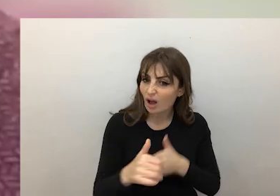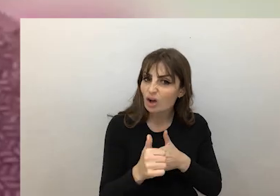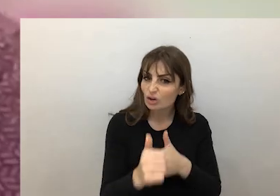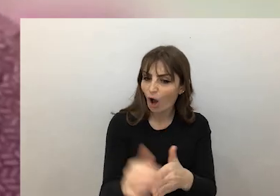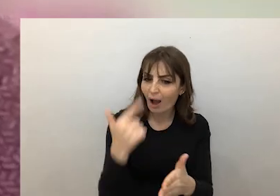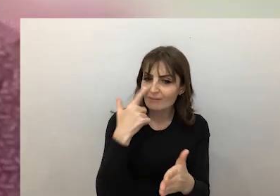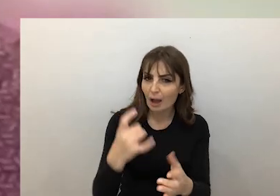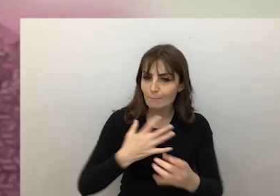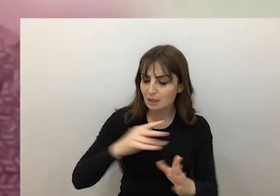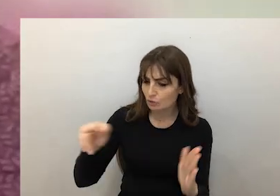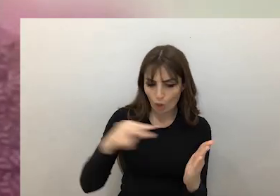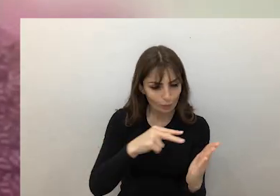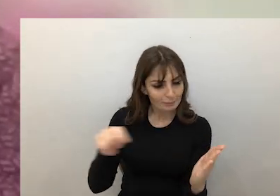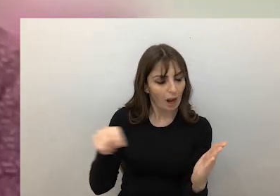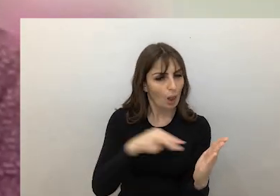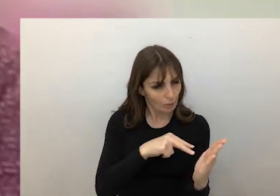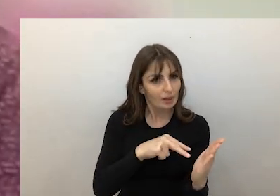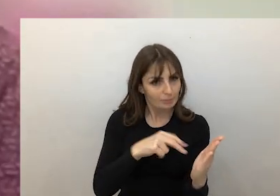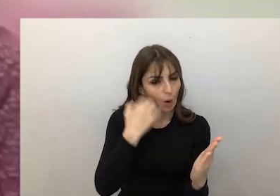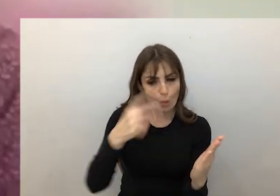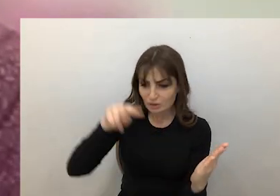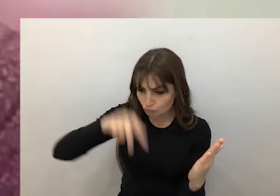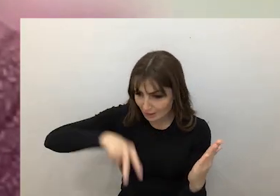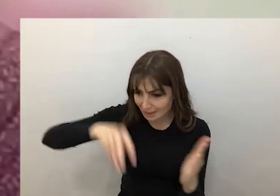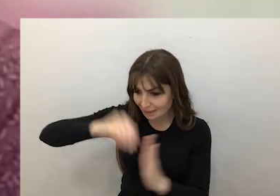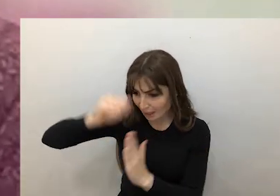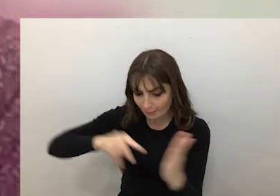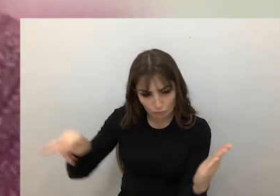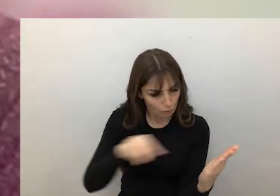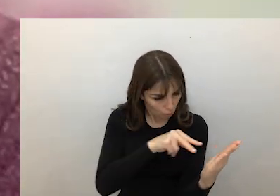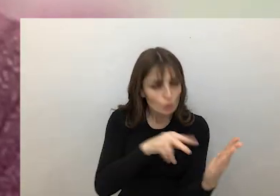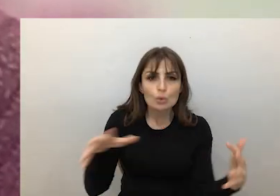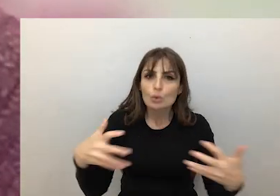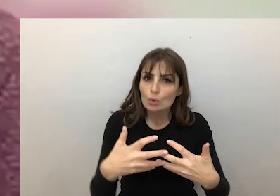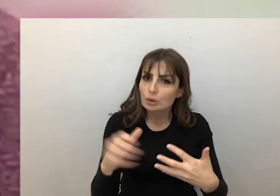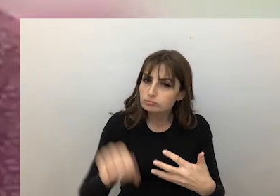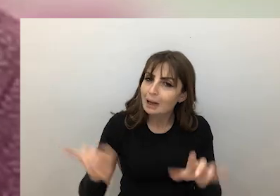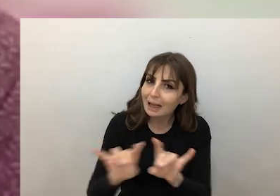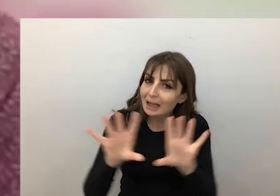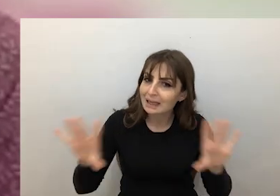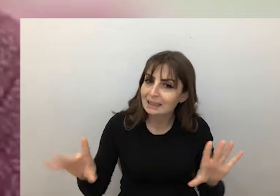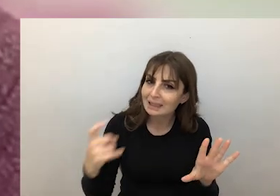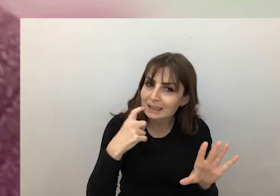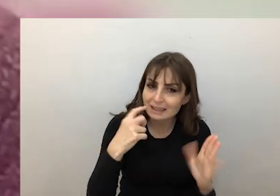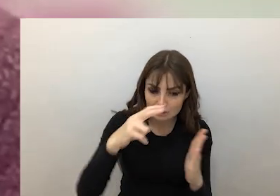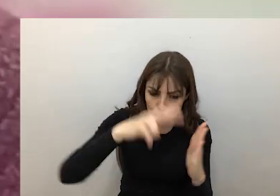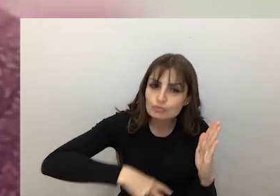myself coming back to again and again when reading through the applications. It was really clear and concise and provided